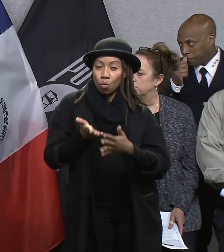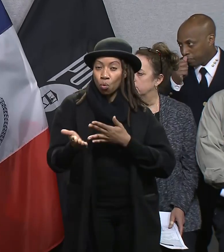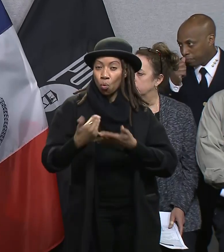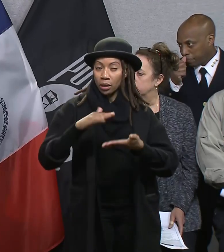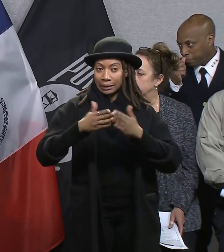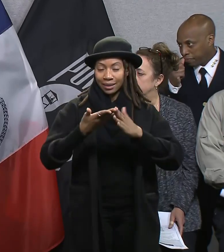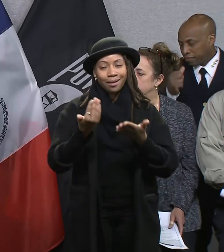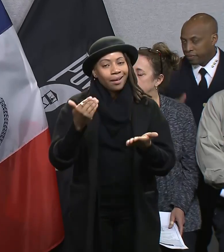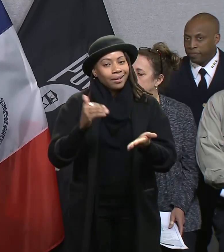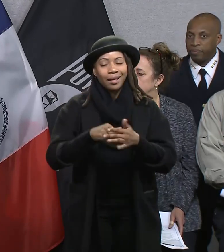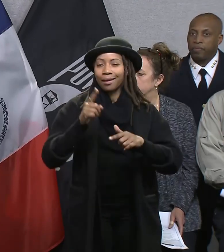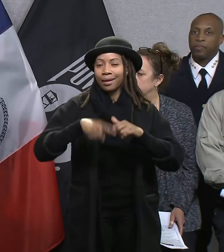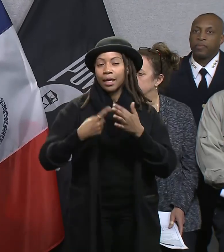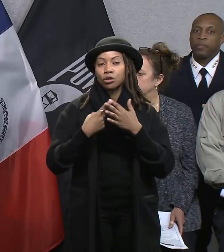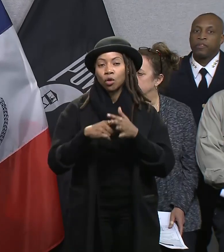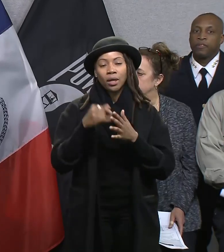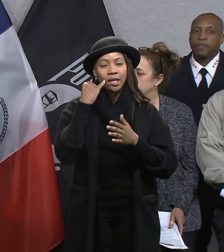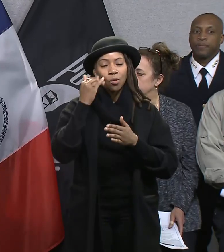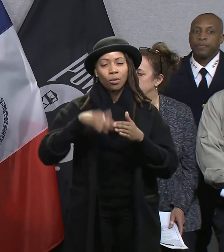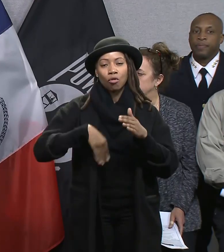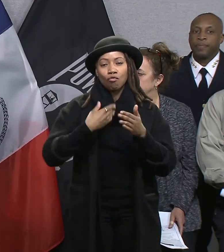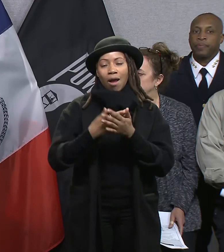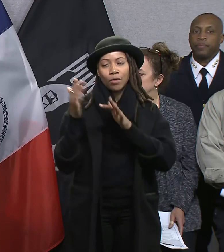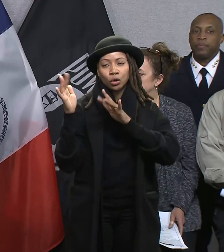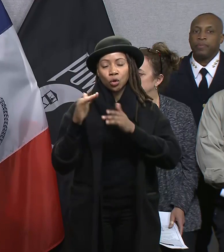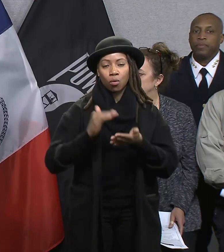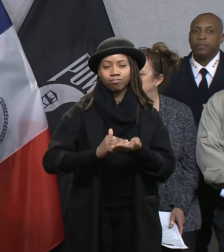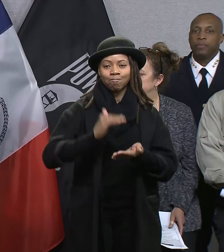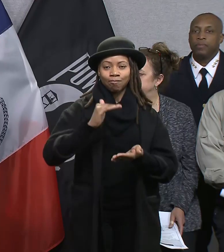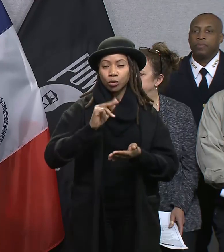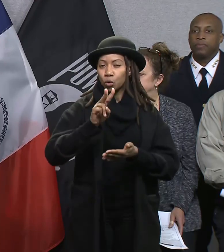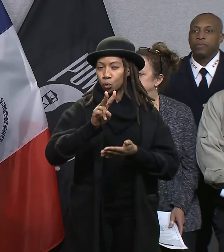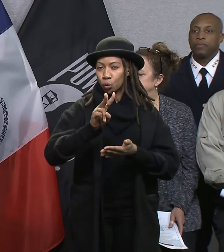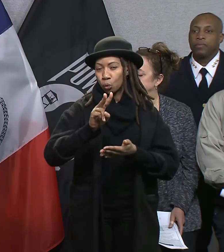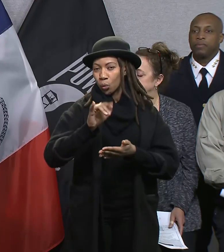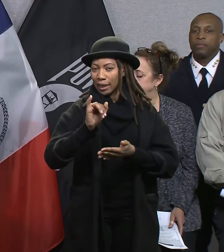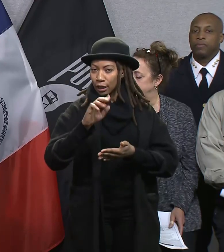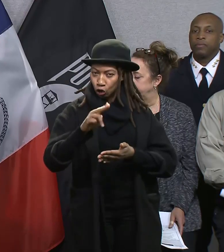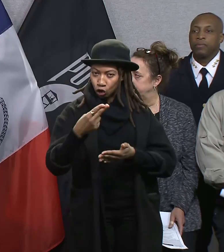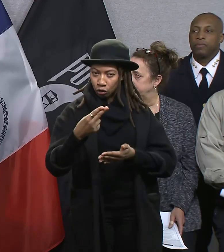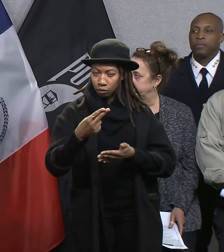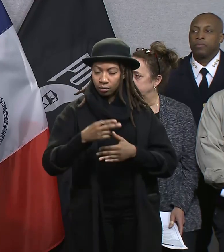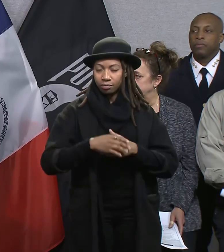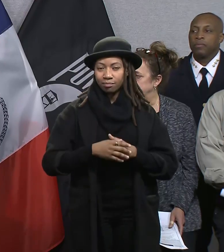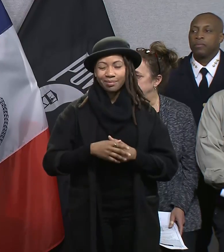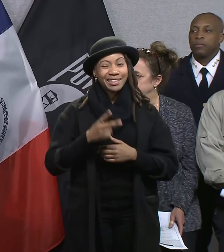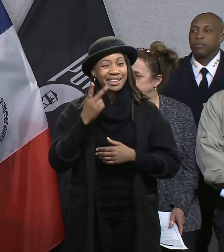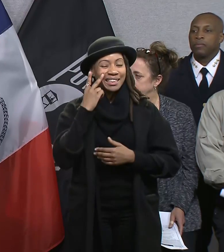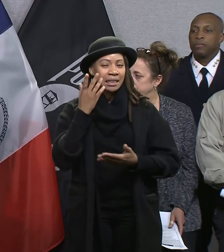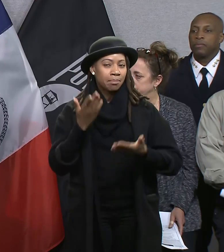WE HAVE 1600 PLOWS READY. AGAN,I TY HECAN